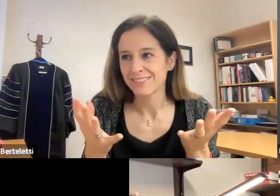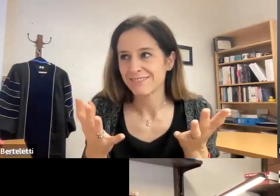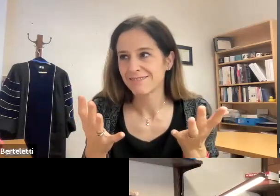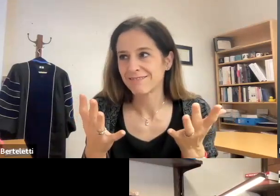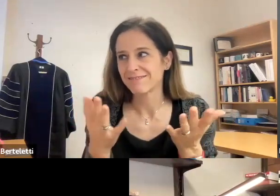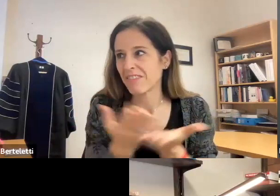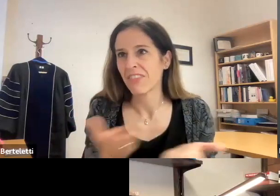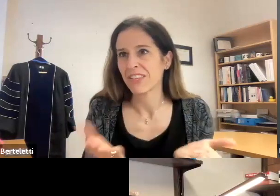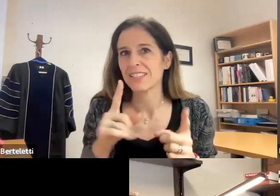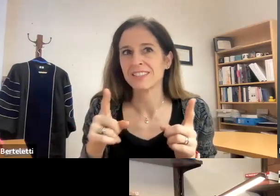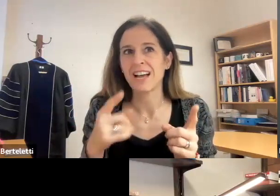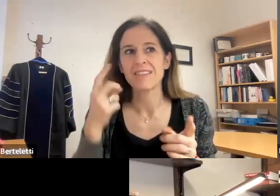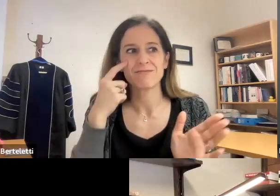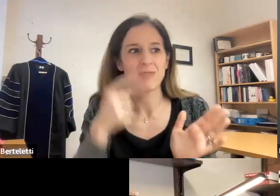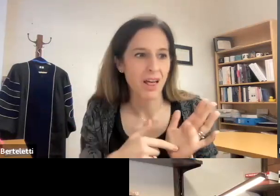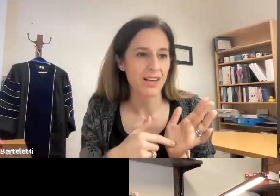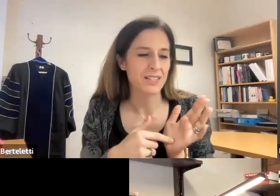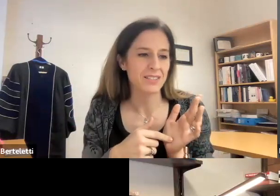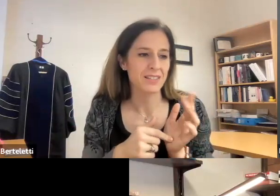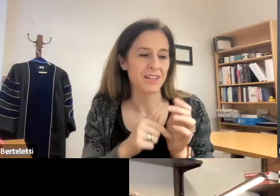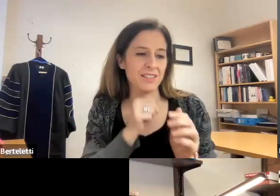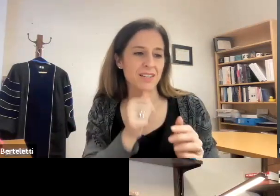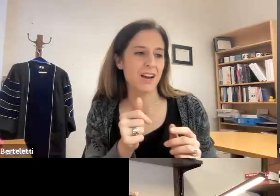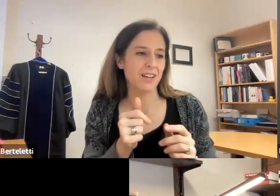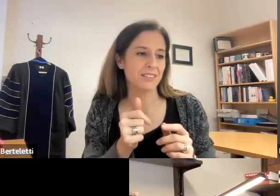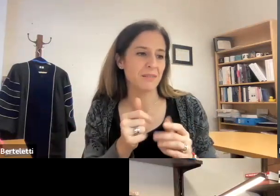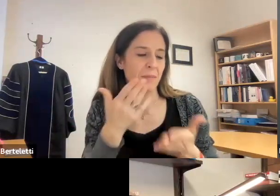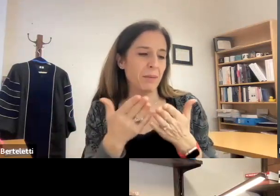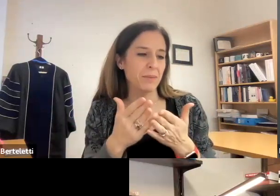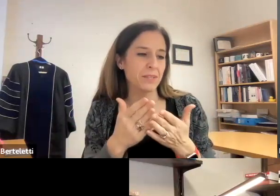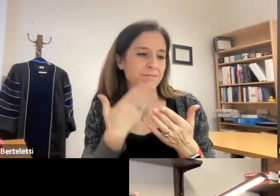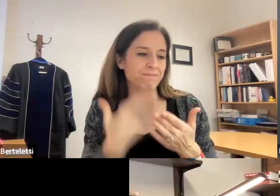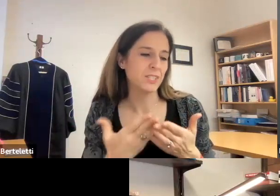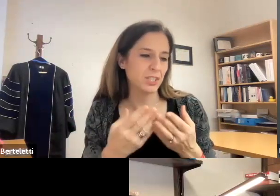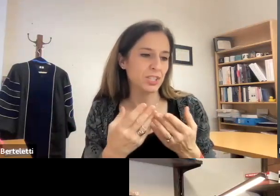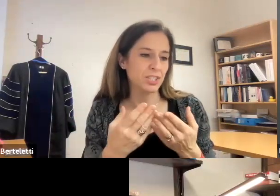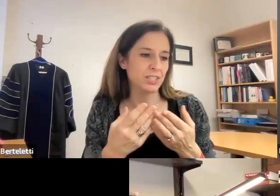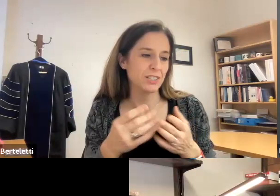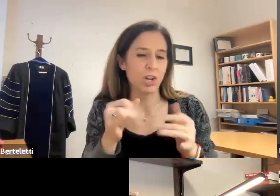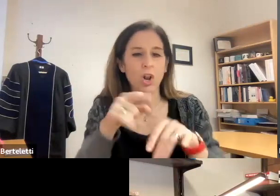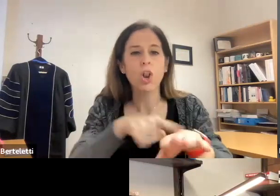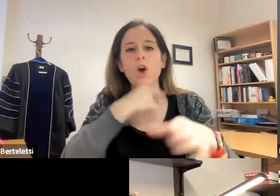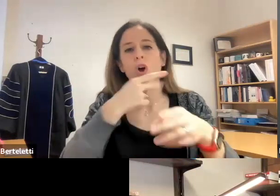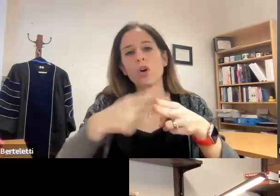that I'm thinking after your presentation. And just acknowledging that